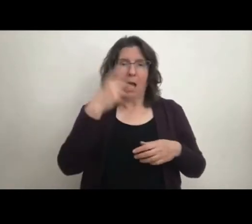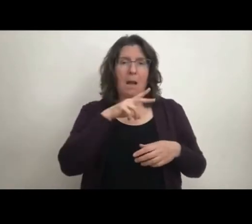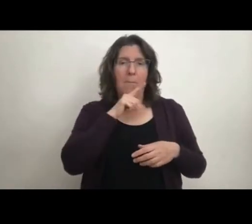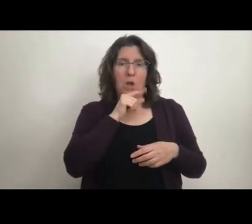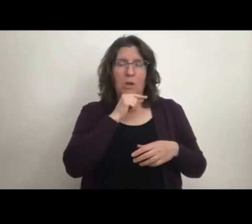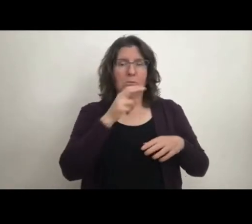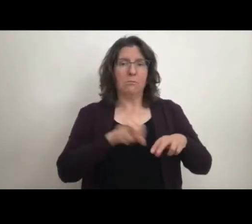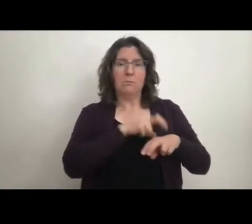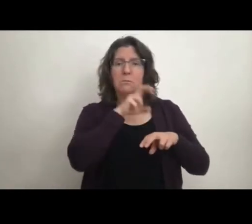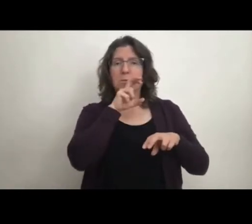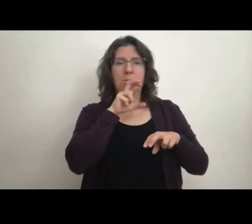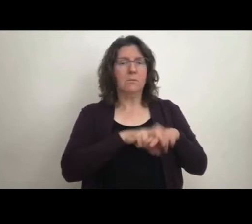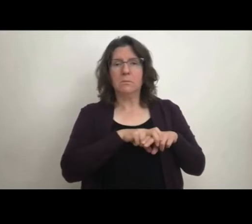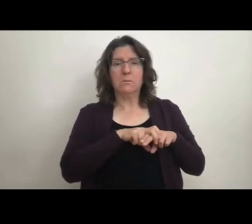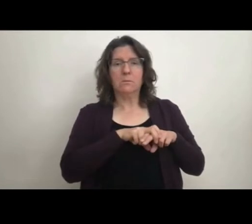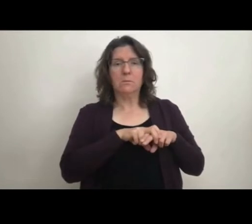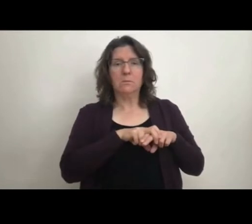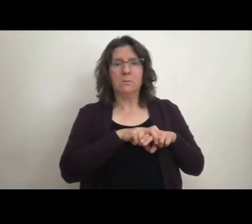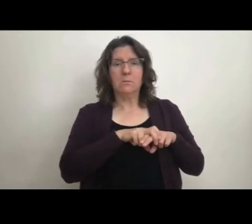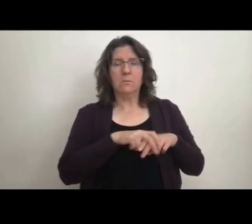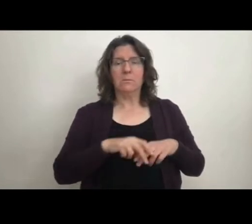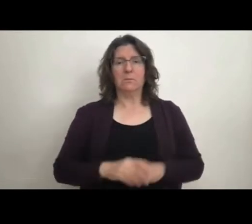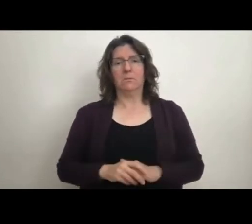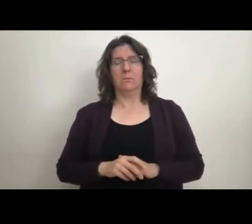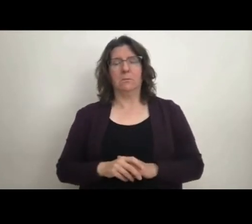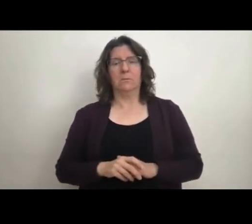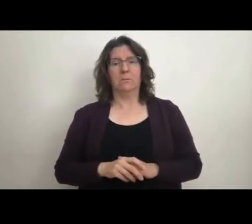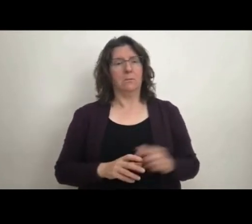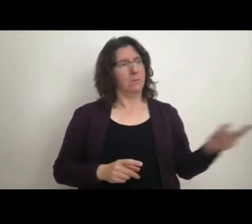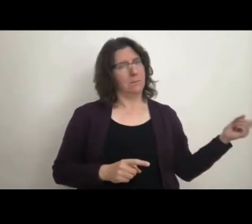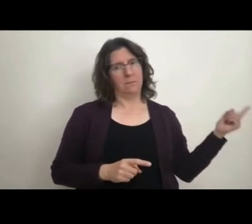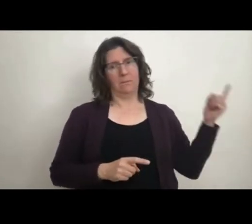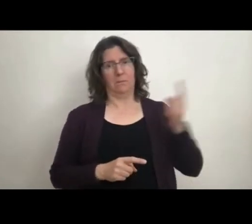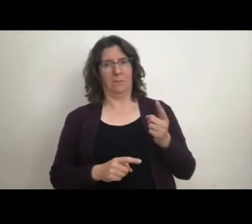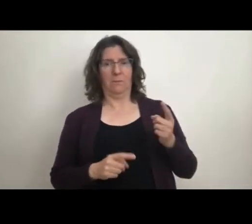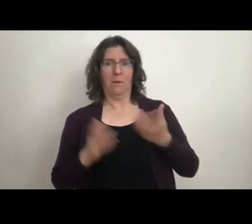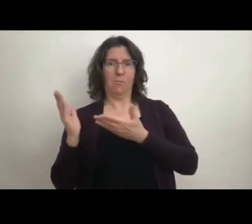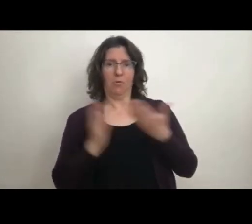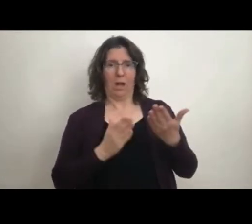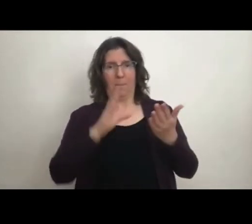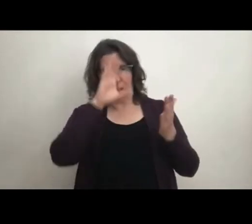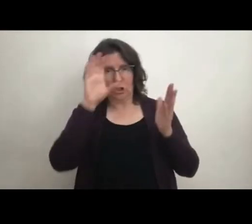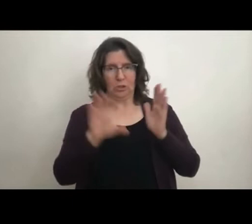of a black bird in a cave.